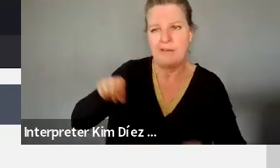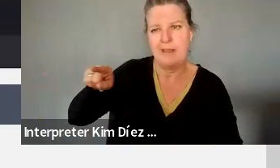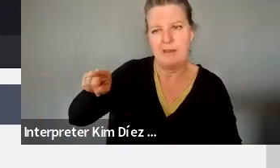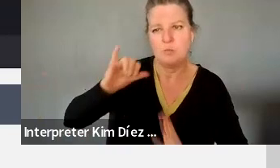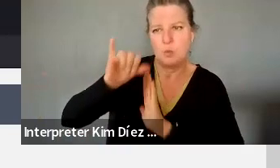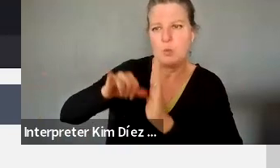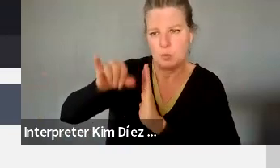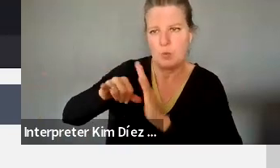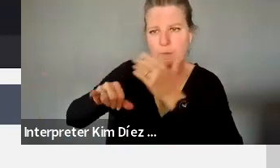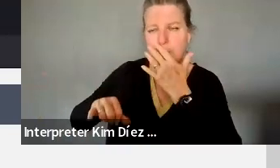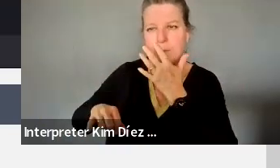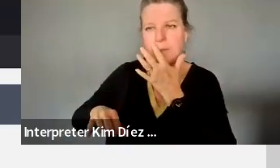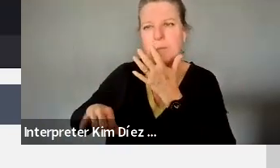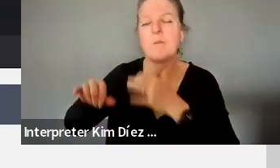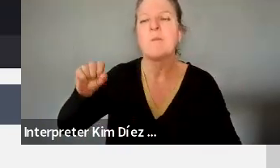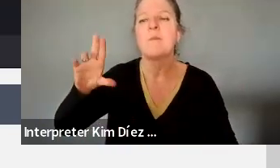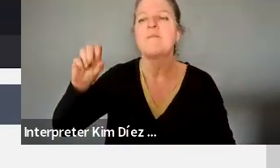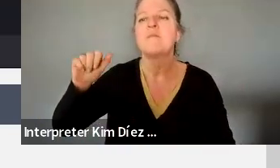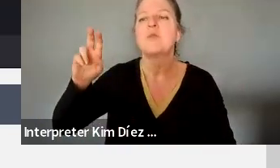[Guest] I wanted to ask, oh, I'm sorry. [Alex] Oh, please go ahead.